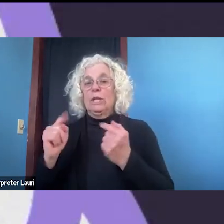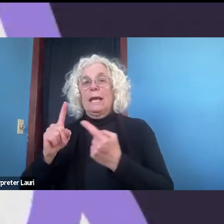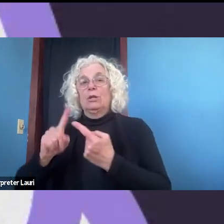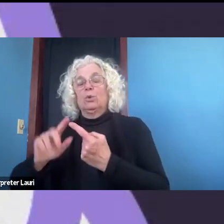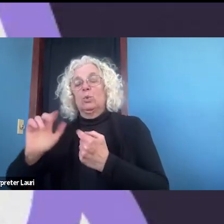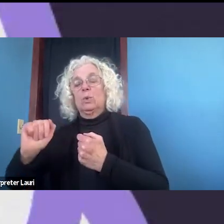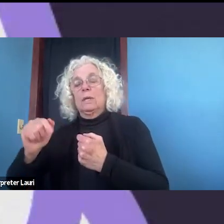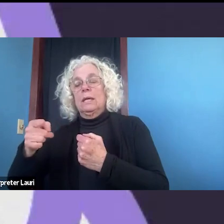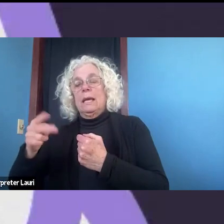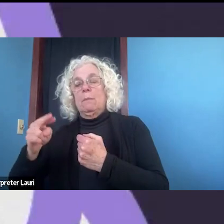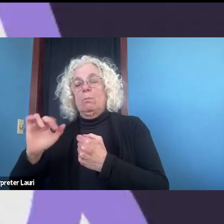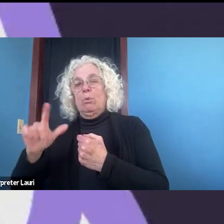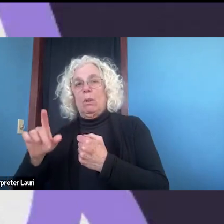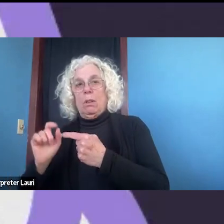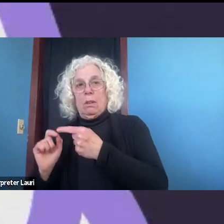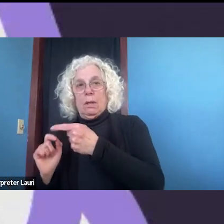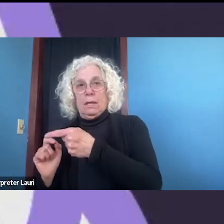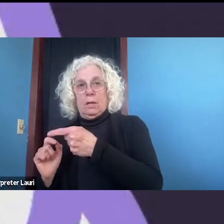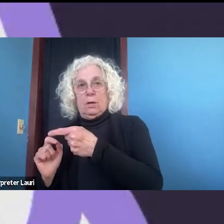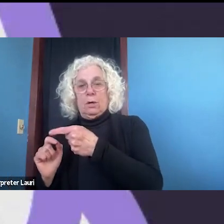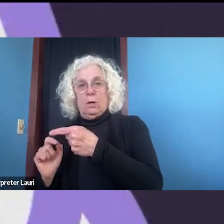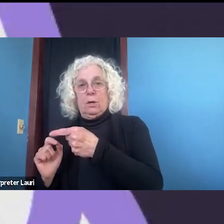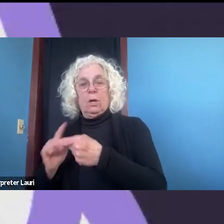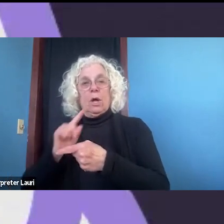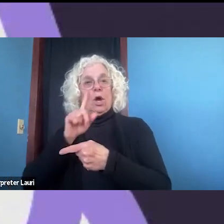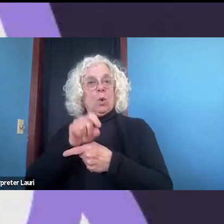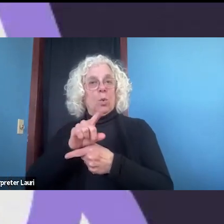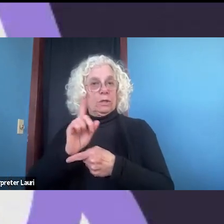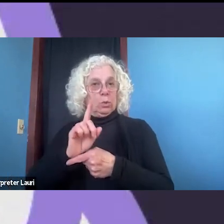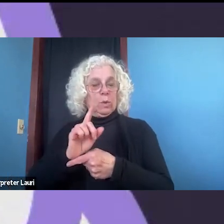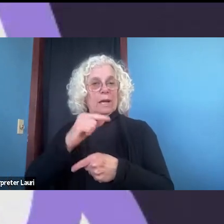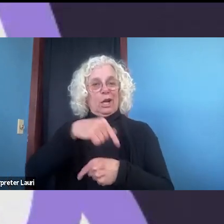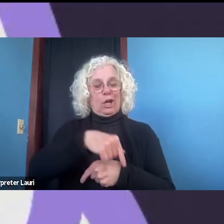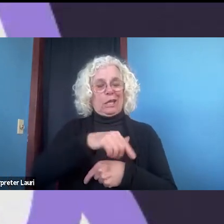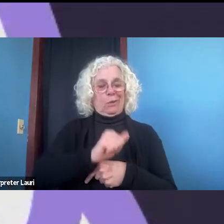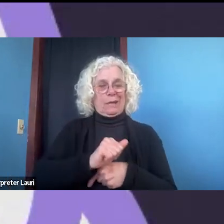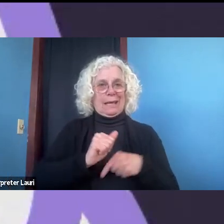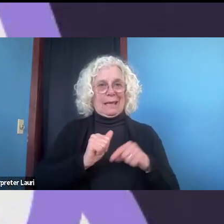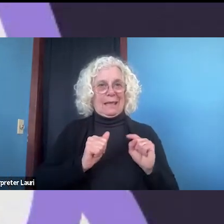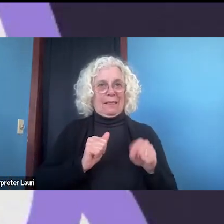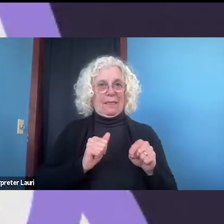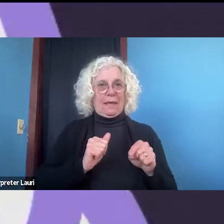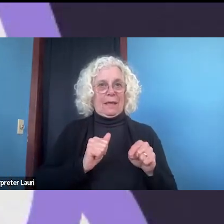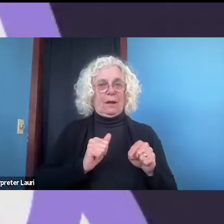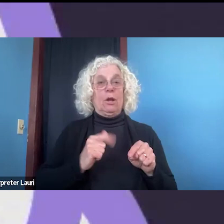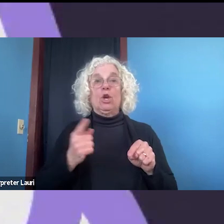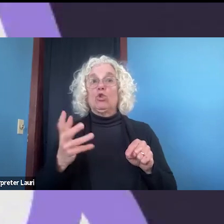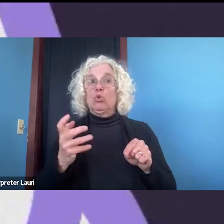And, your questions can be put in the Q&A box to select ASL interpretation.